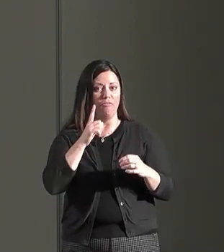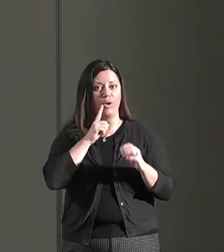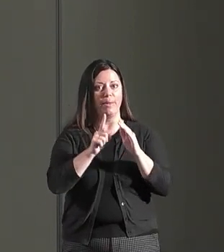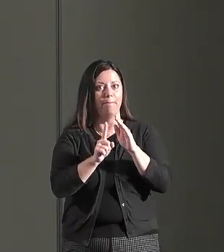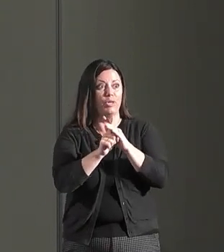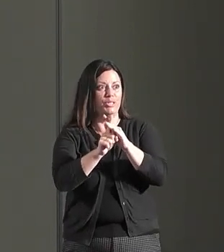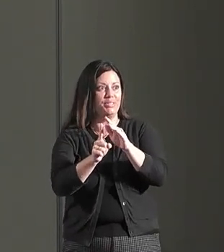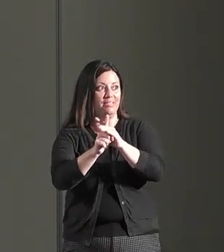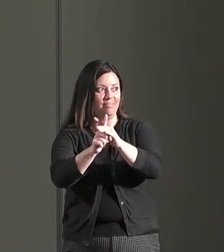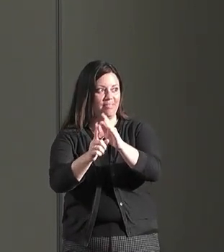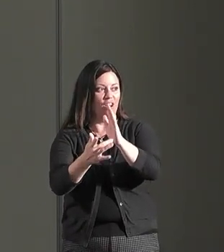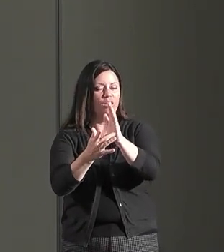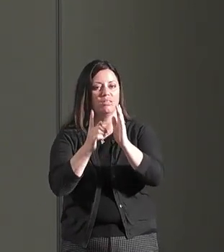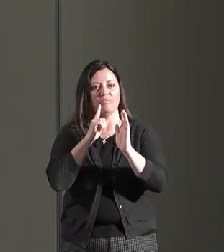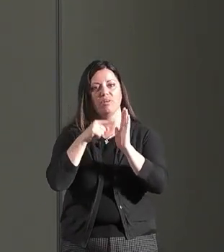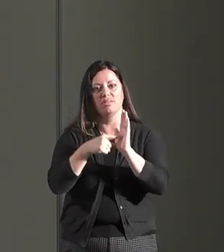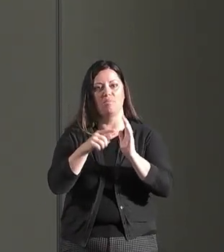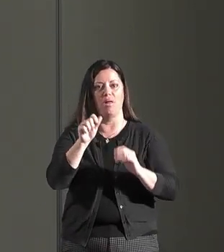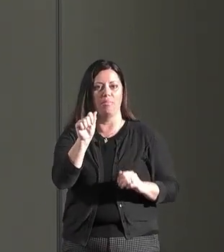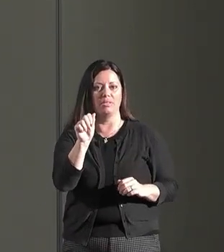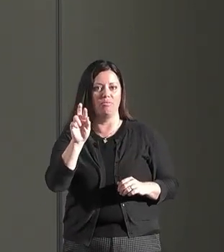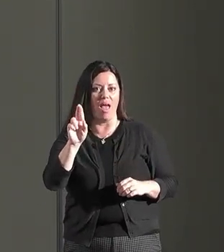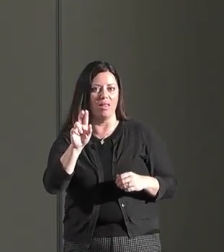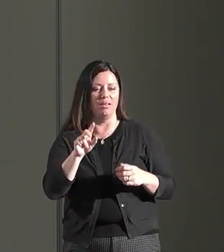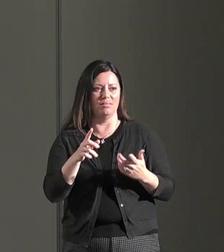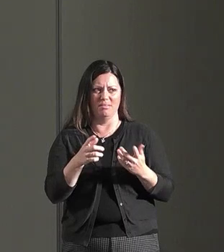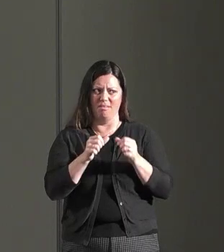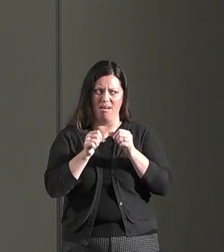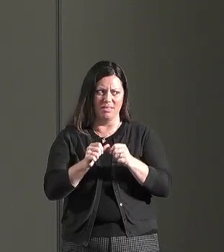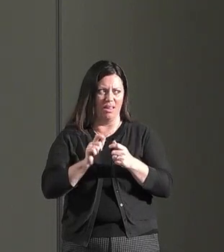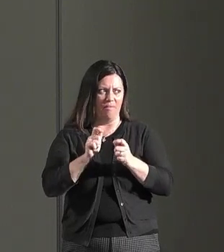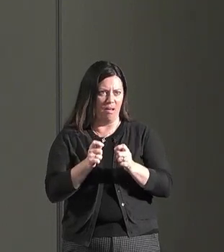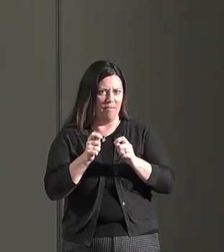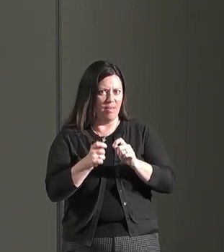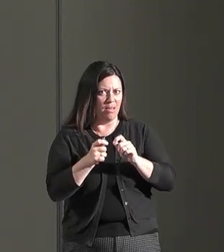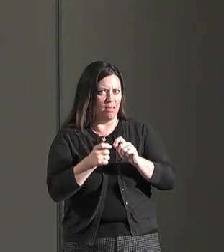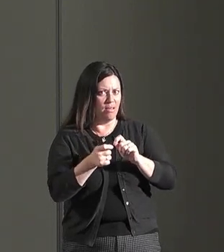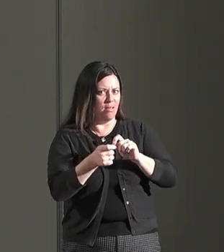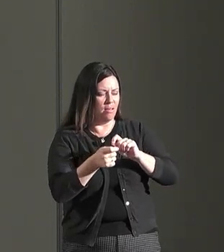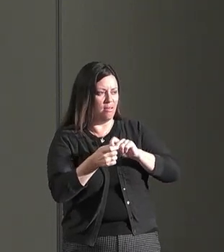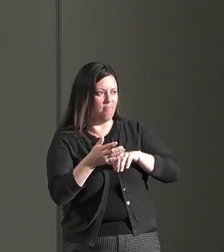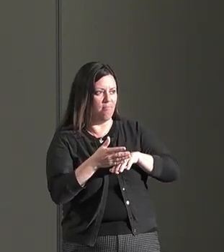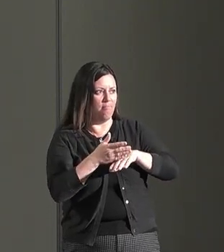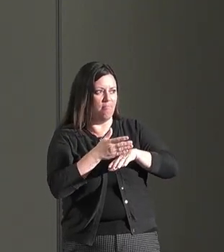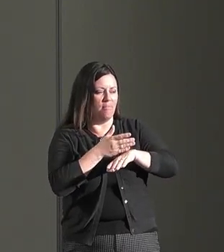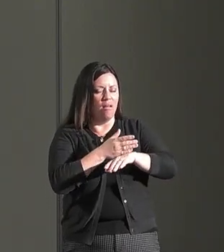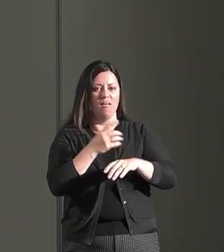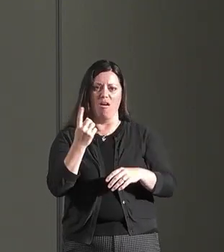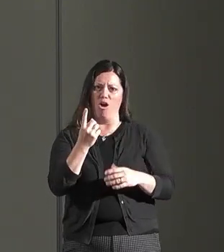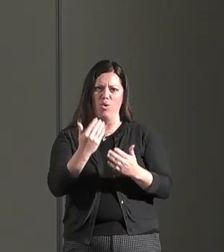such as augmented realities, constantly involving. And there are always new companies and new